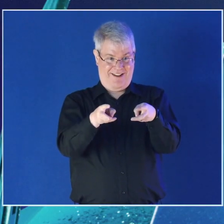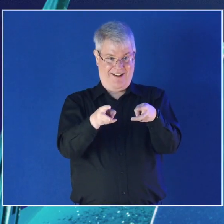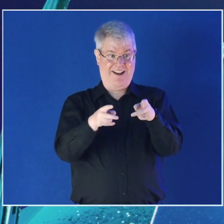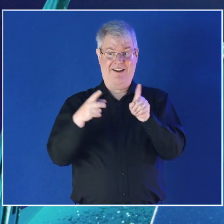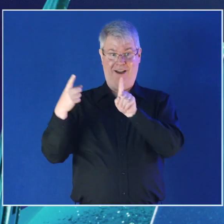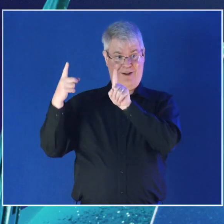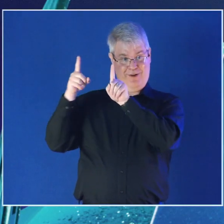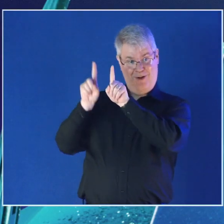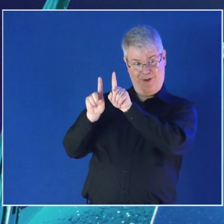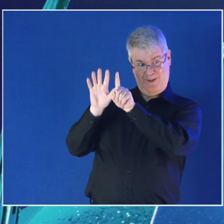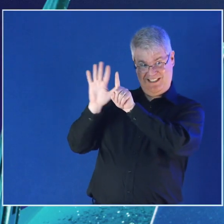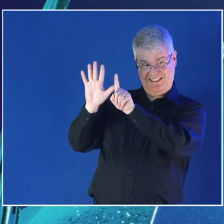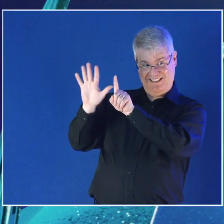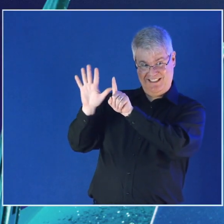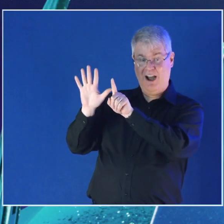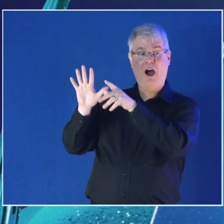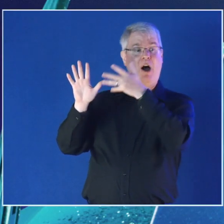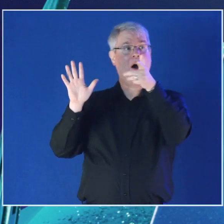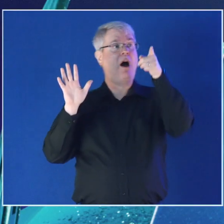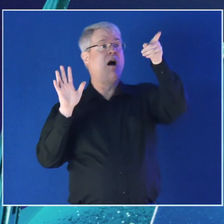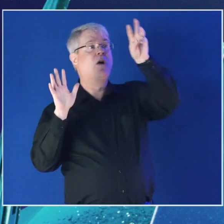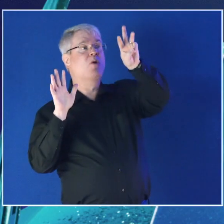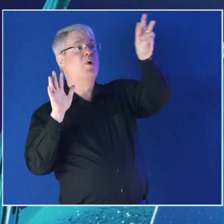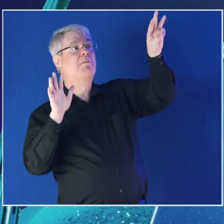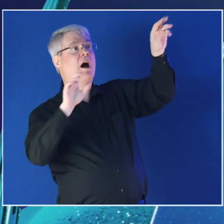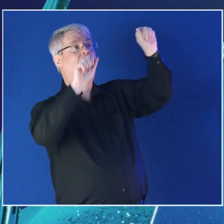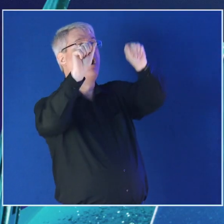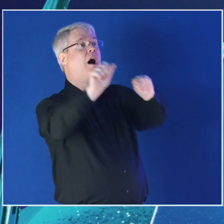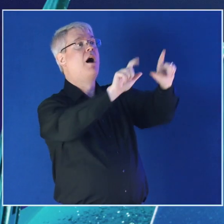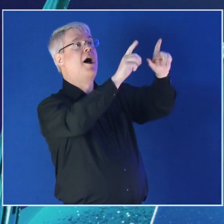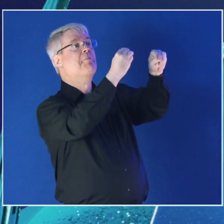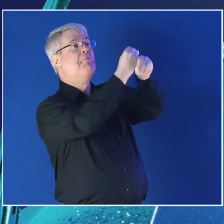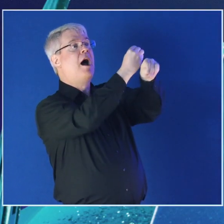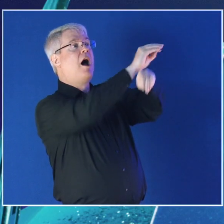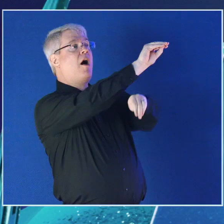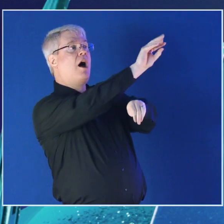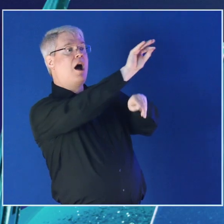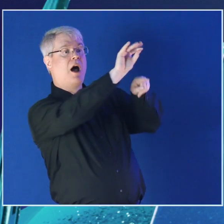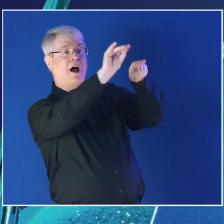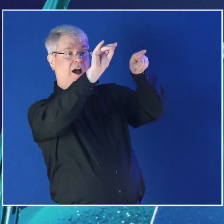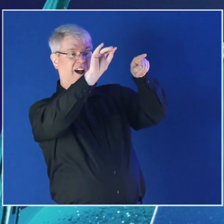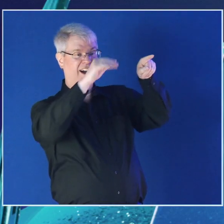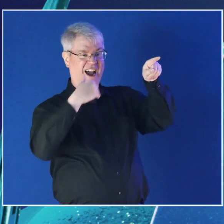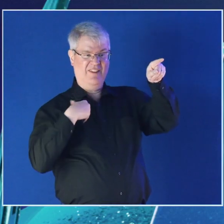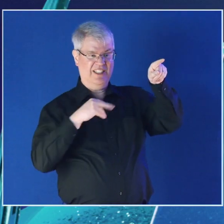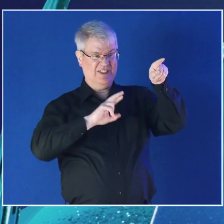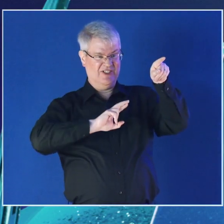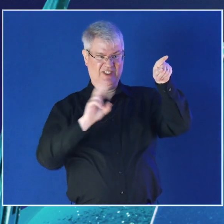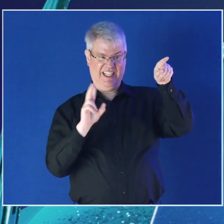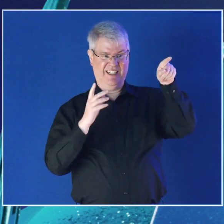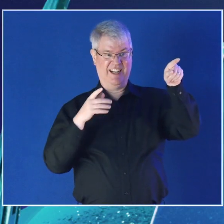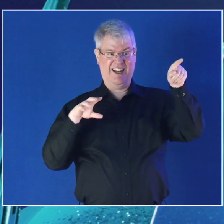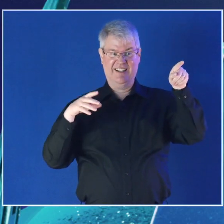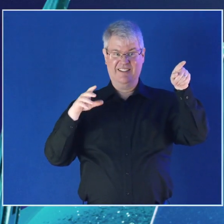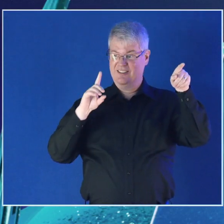with support for MathML into a Word document. It holds the semantic equation intact